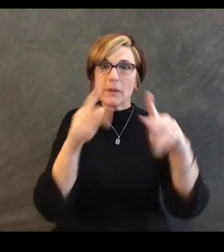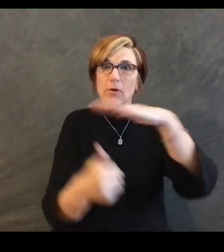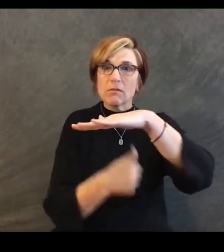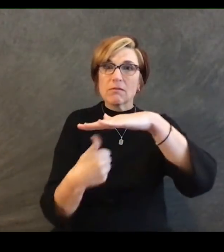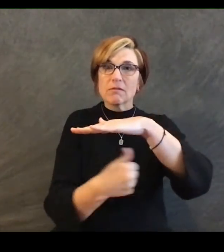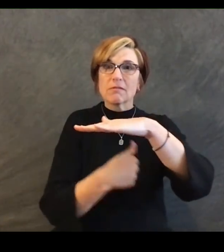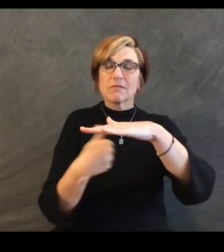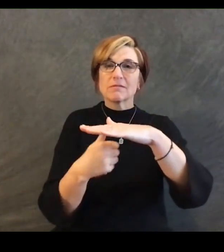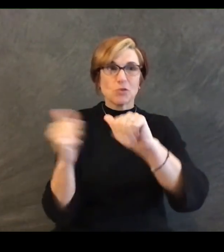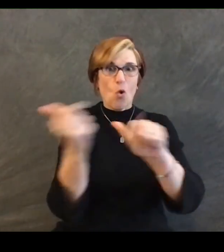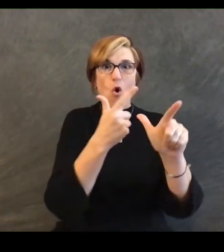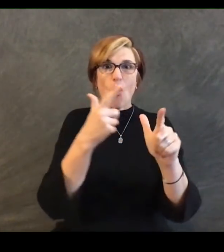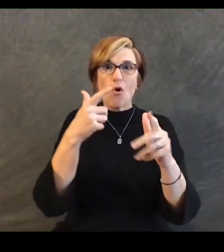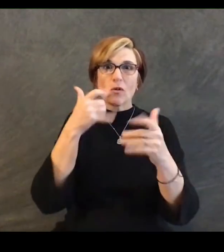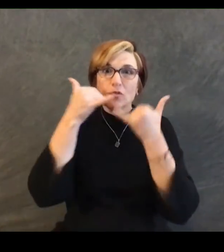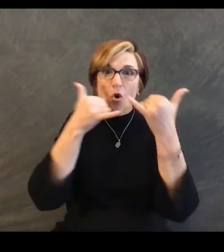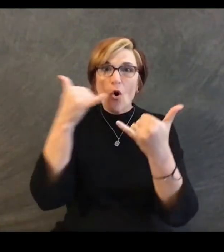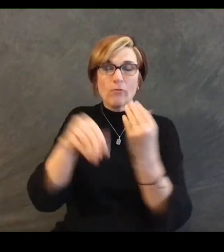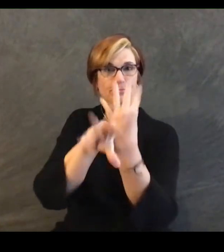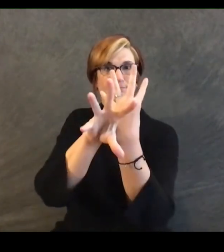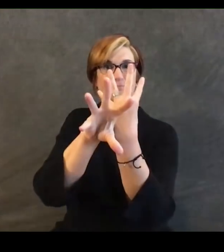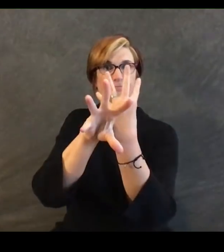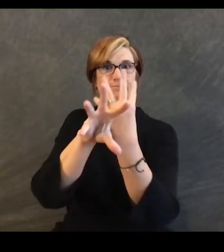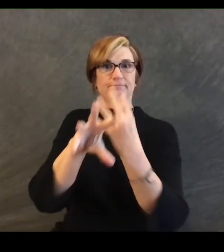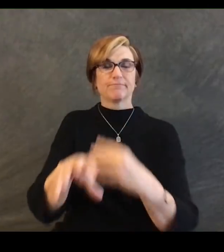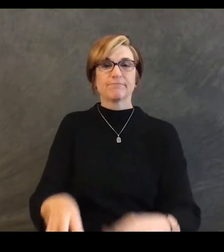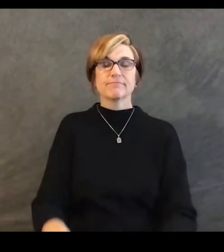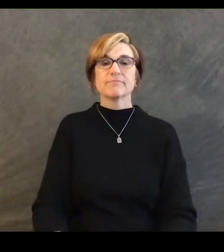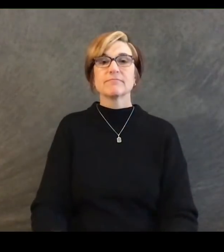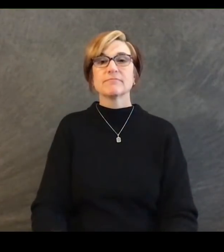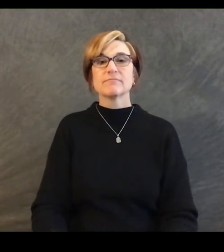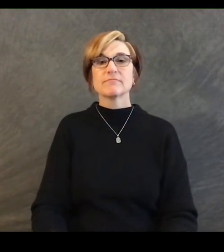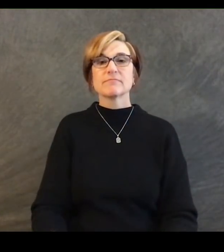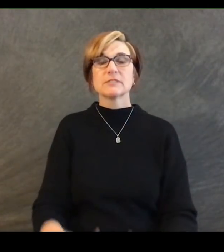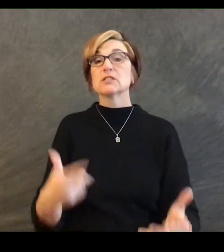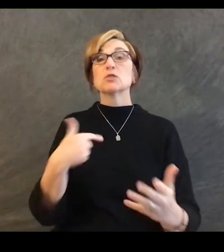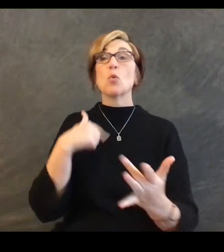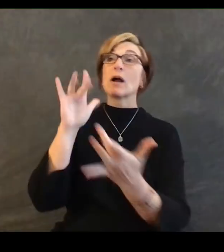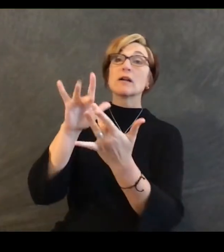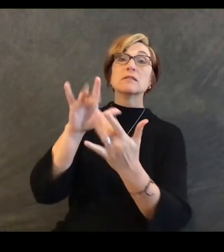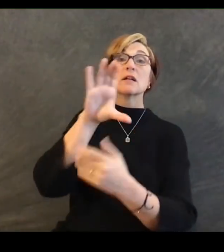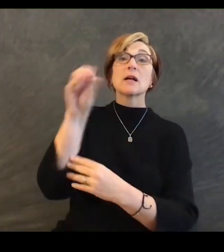calls among the leaders i spoke to or pons